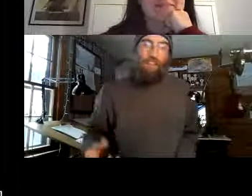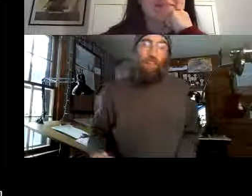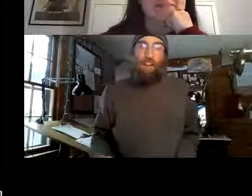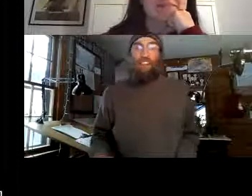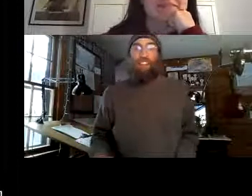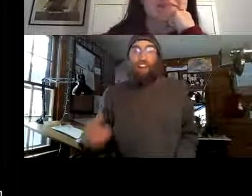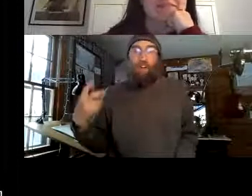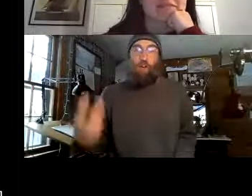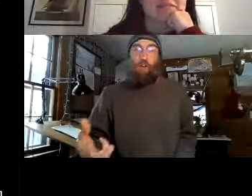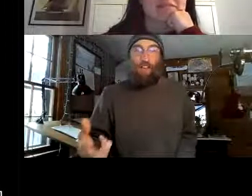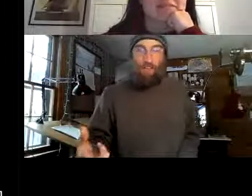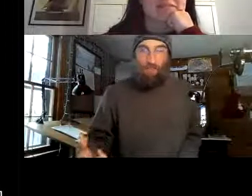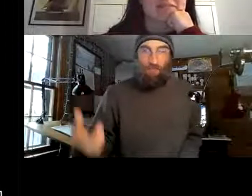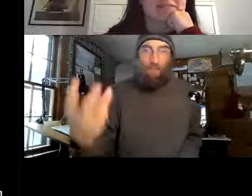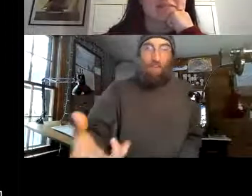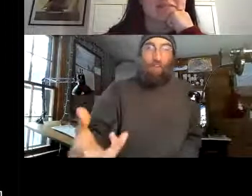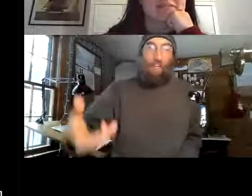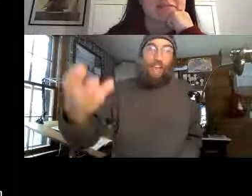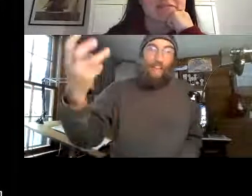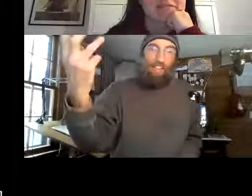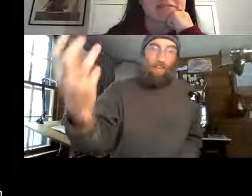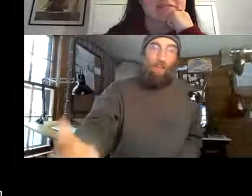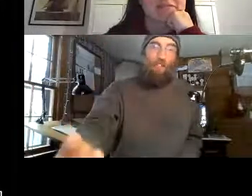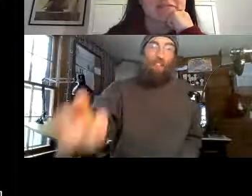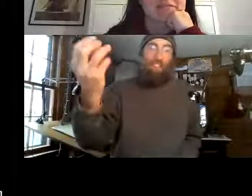this project that hooked me on "Freeman Colby" as a person,